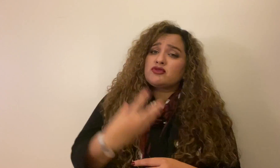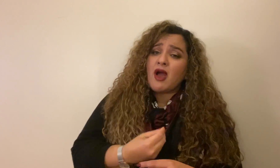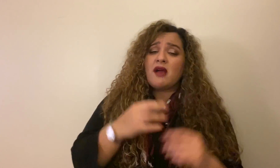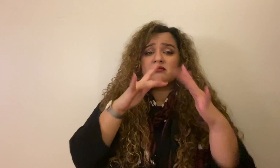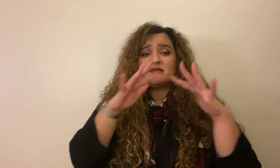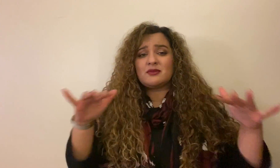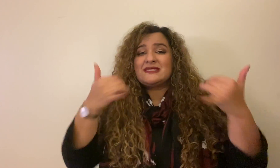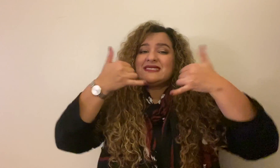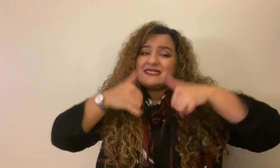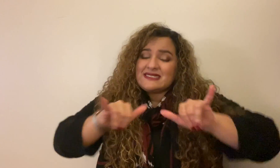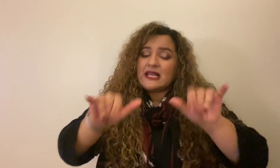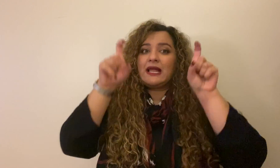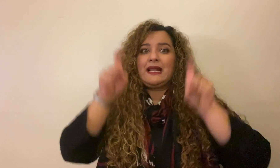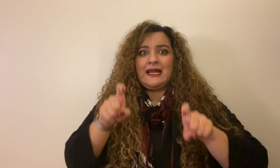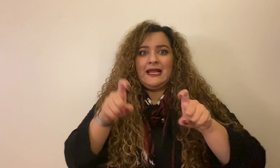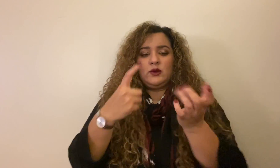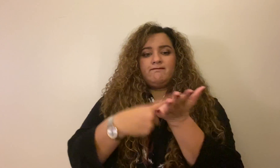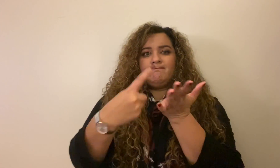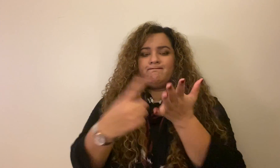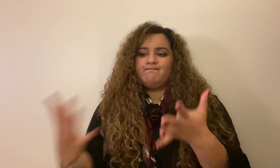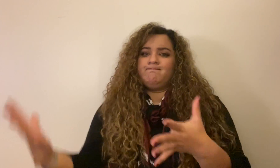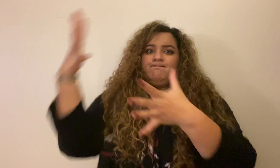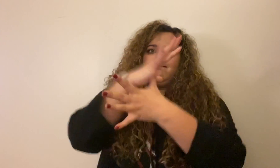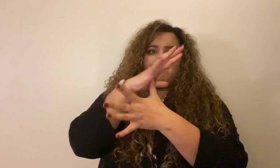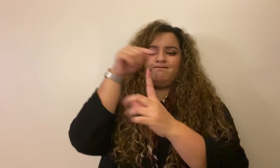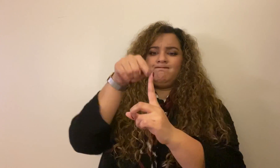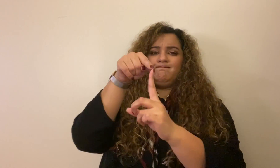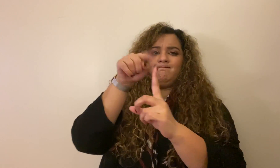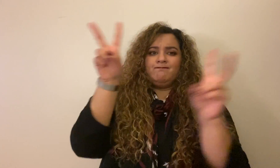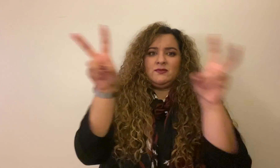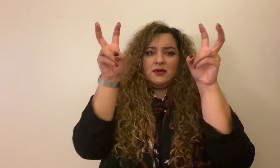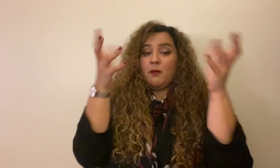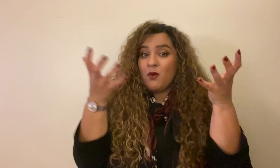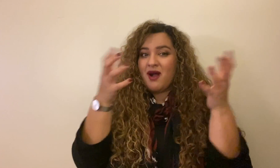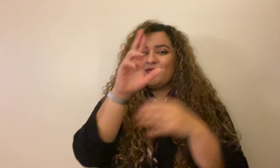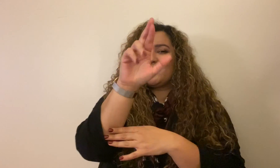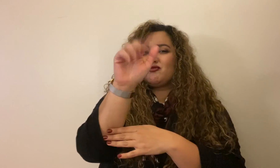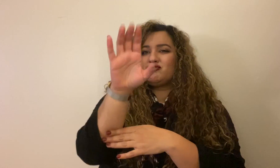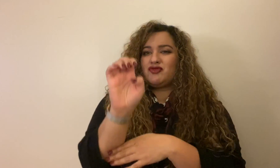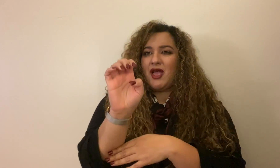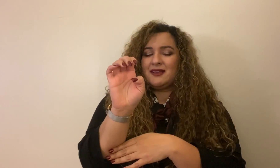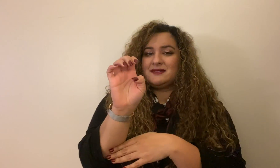you will still need discuss about race/racism at the first and foremost